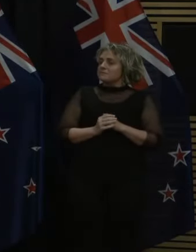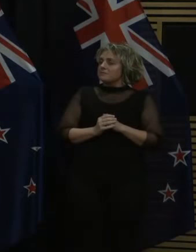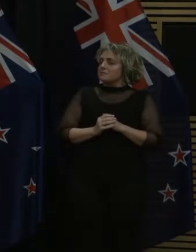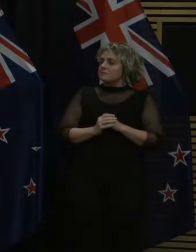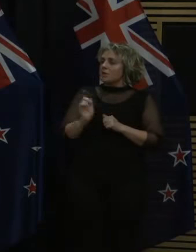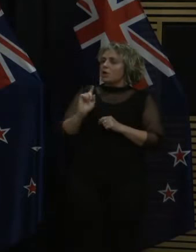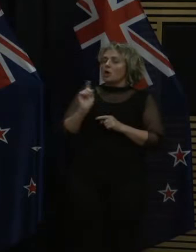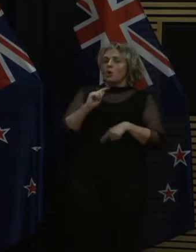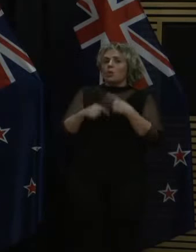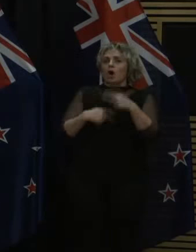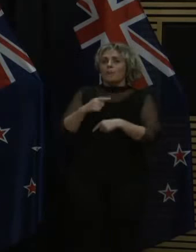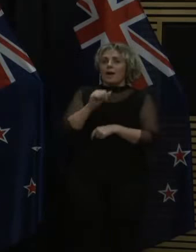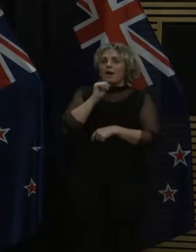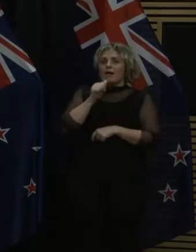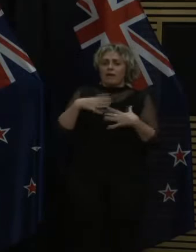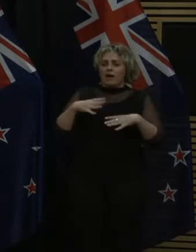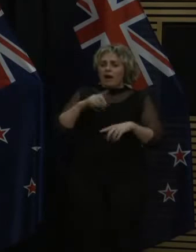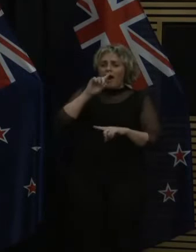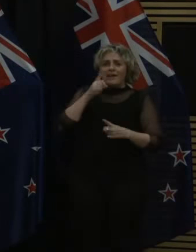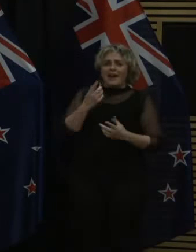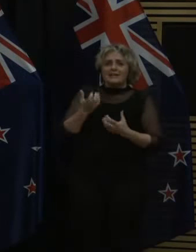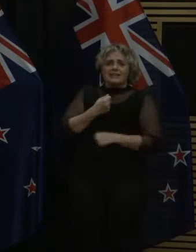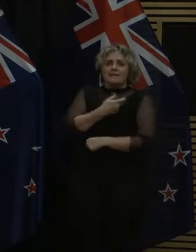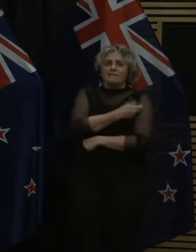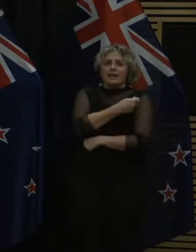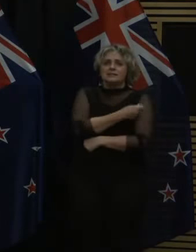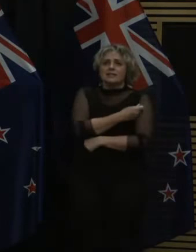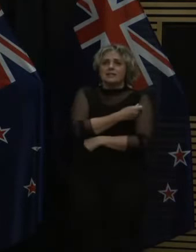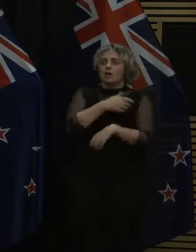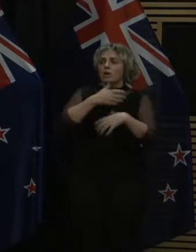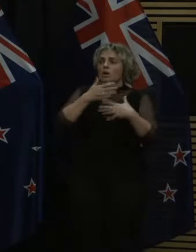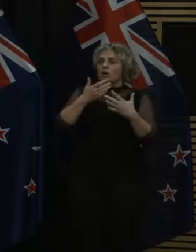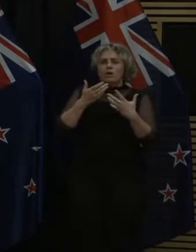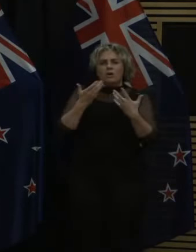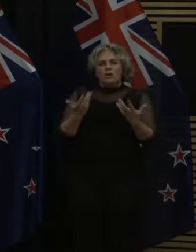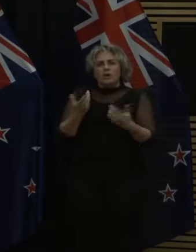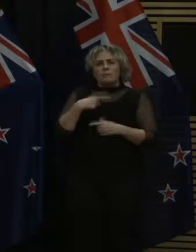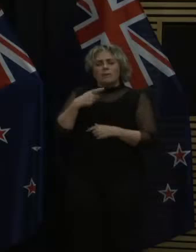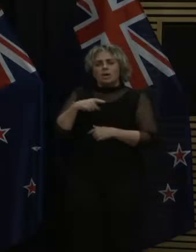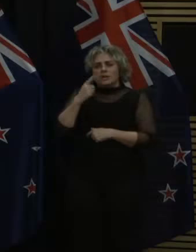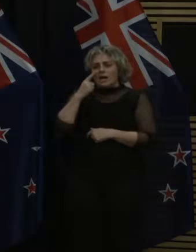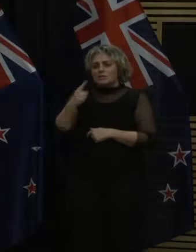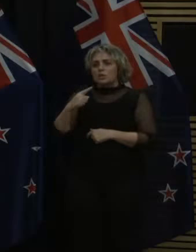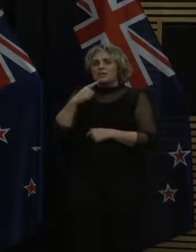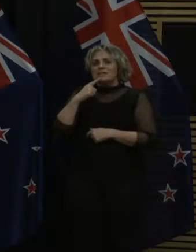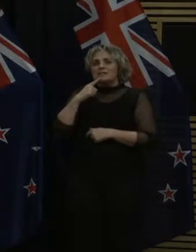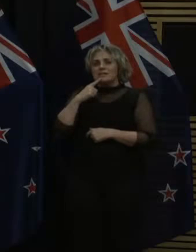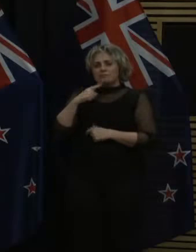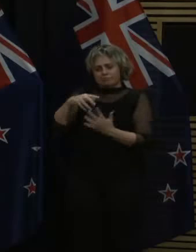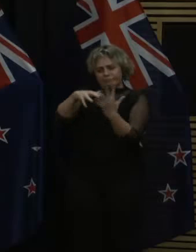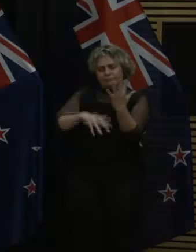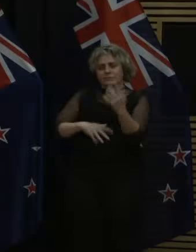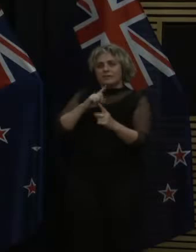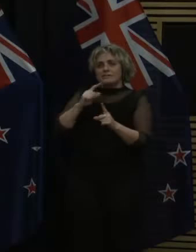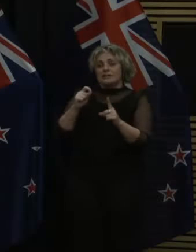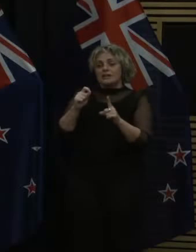as 14 days after your second.